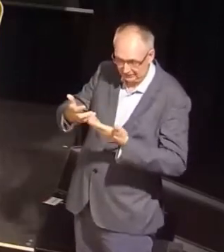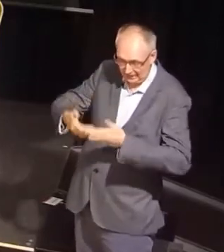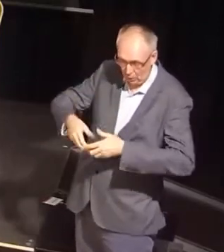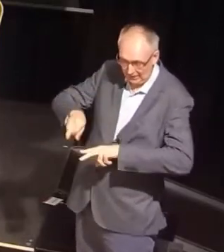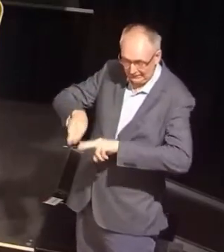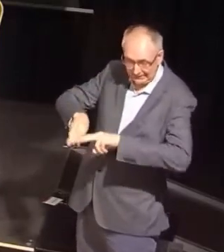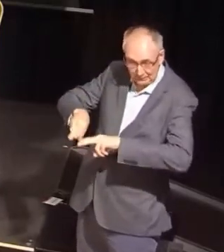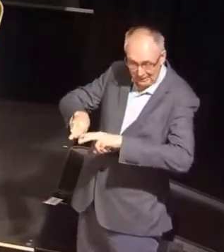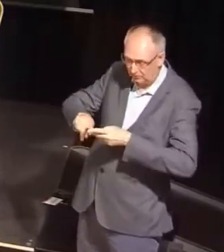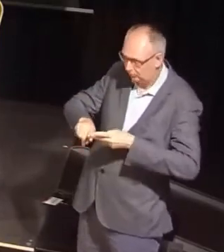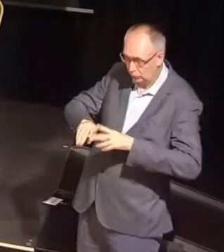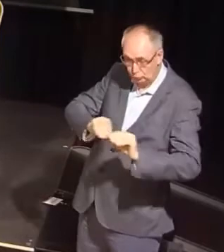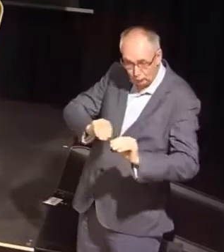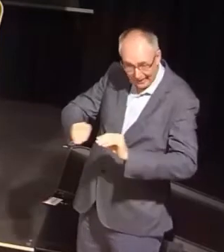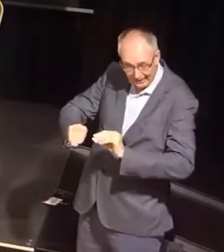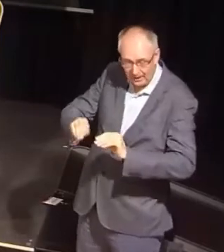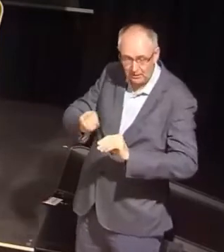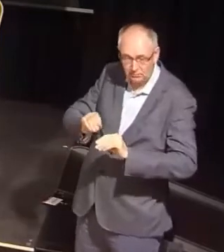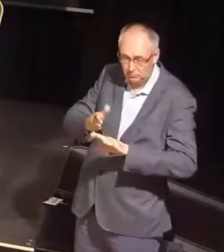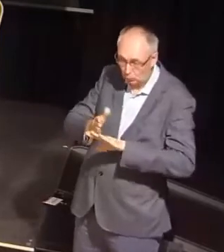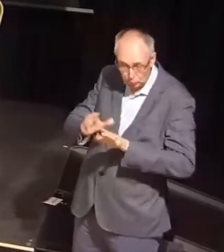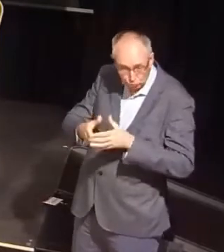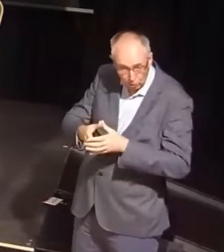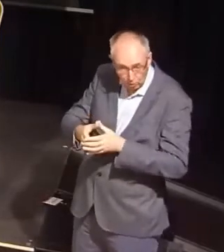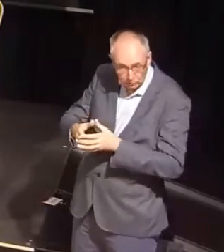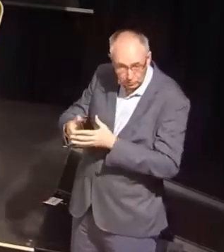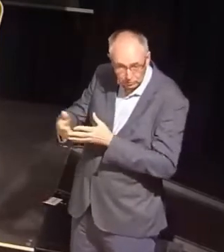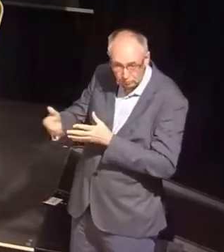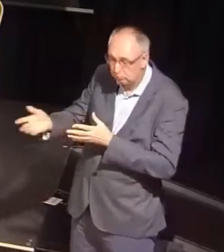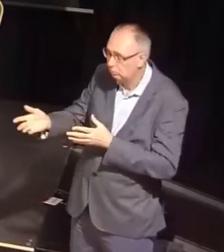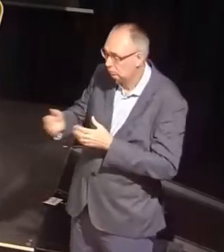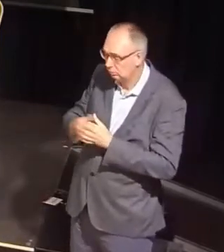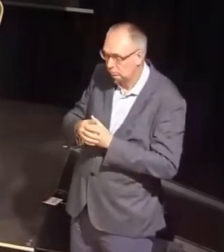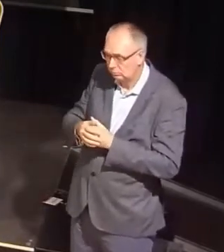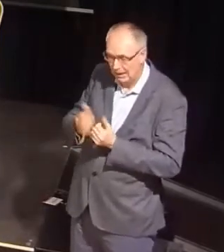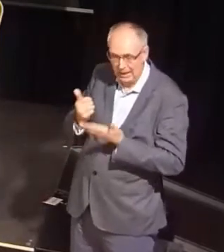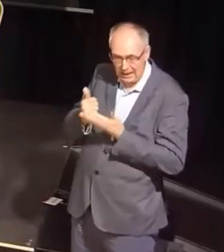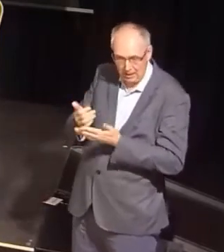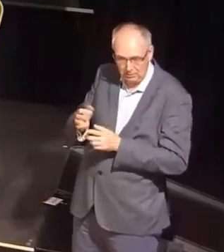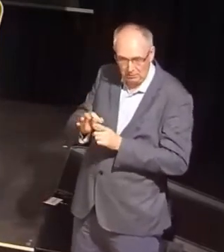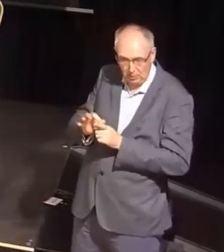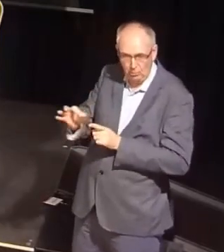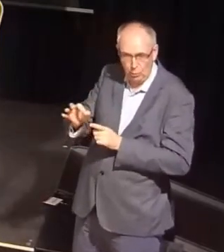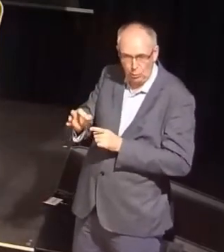training and workshops to help improve... STUTTERING Improve the lives of disabled people.